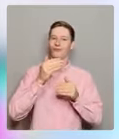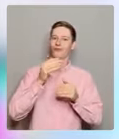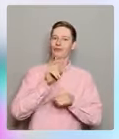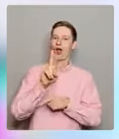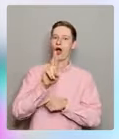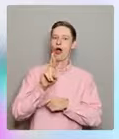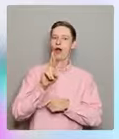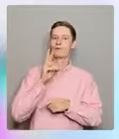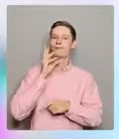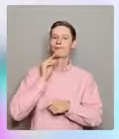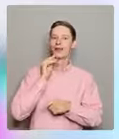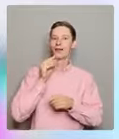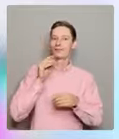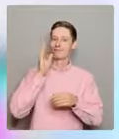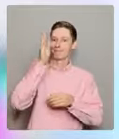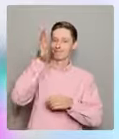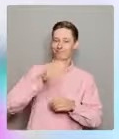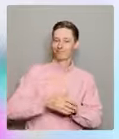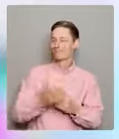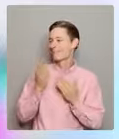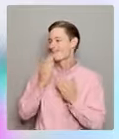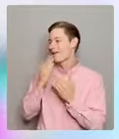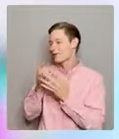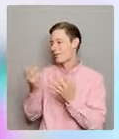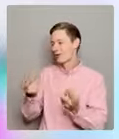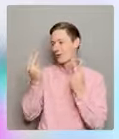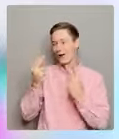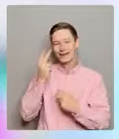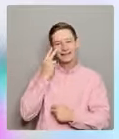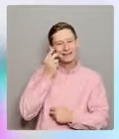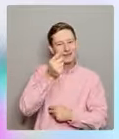Thanks, Mari. All right, thanks so much for tuning in